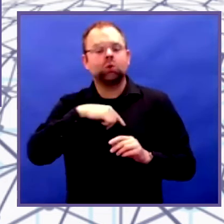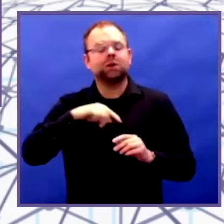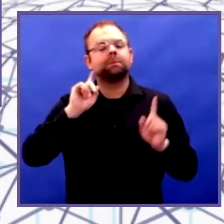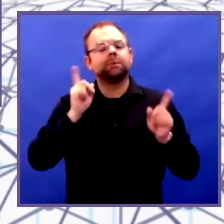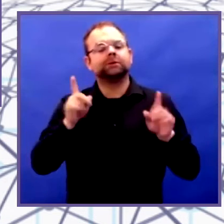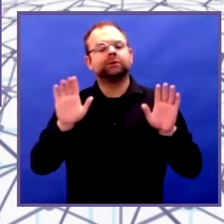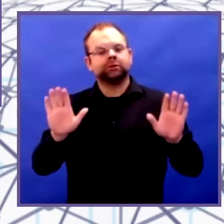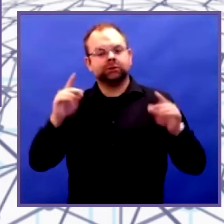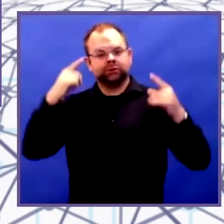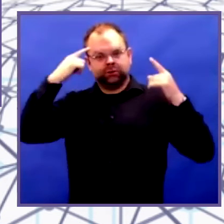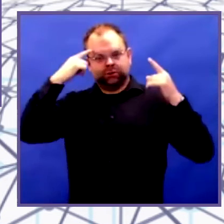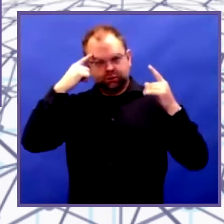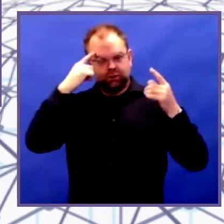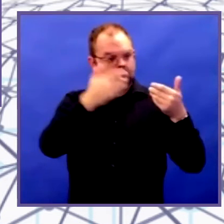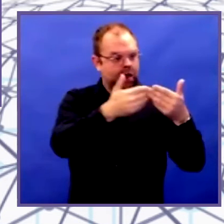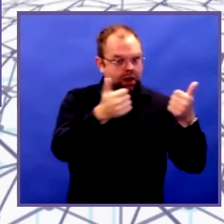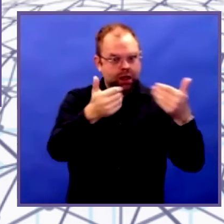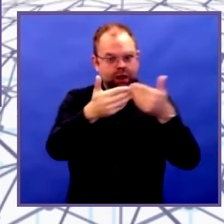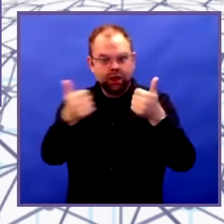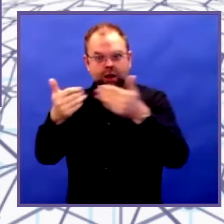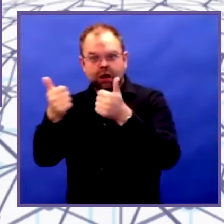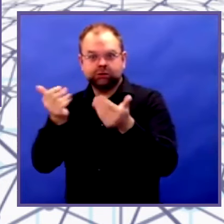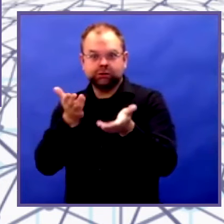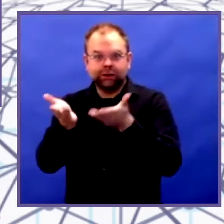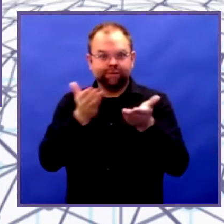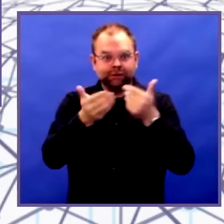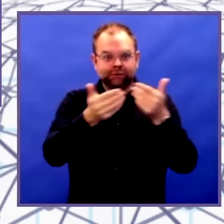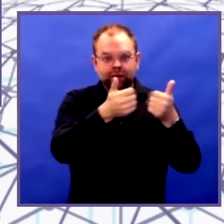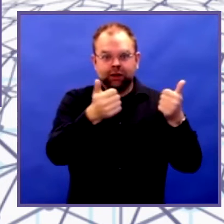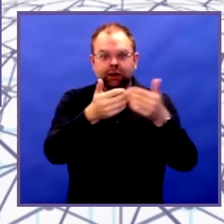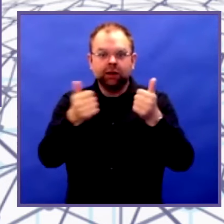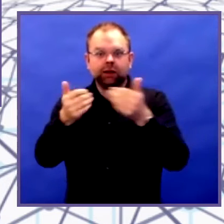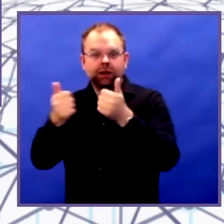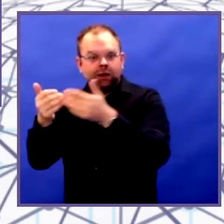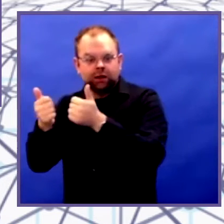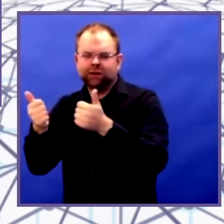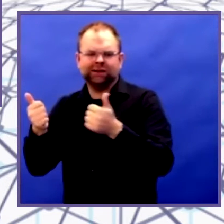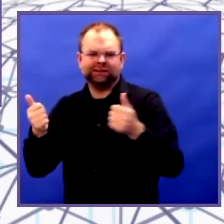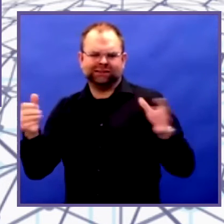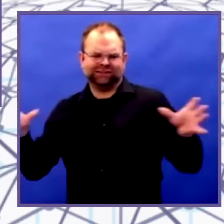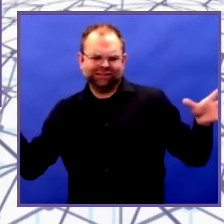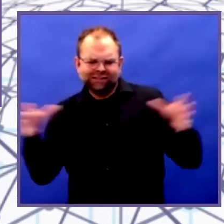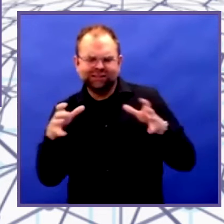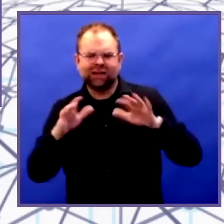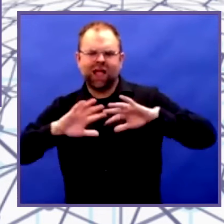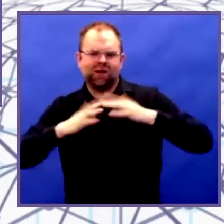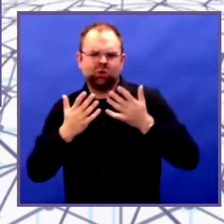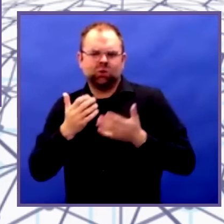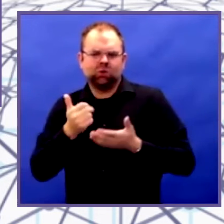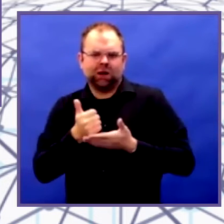and across the health system, from the community primary level through to tertiary services,